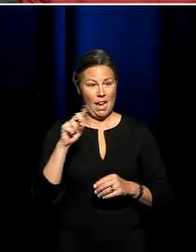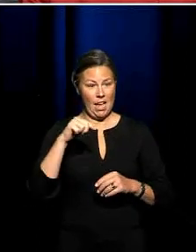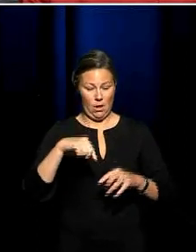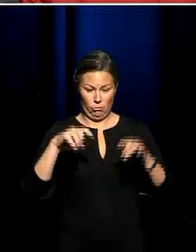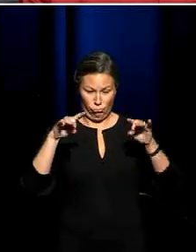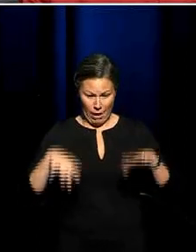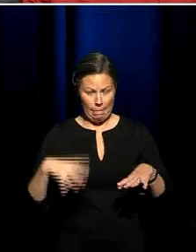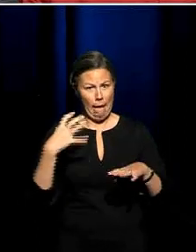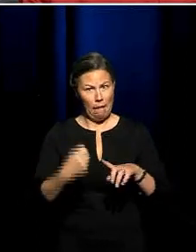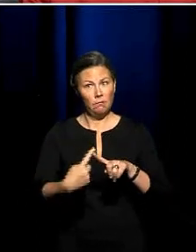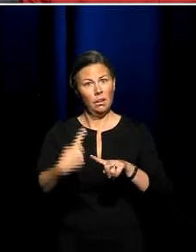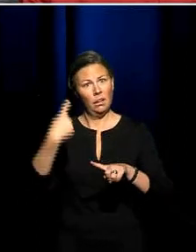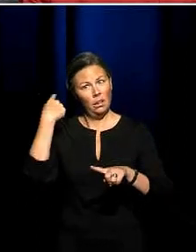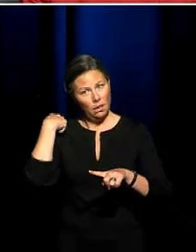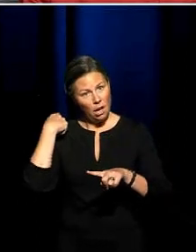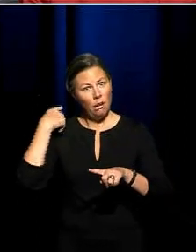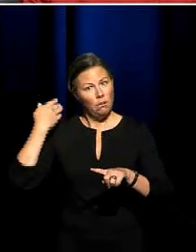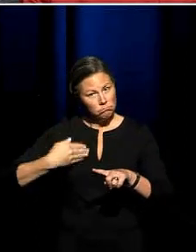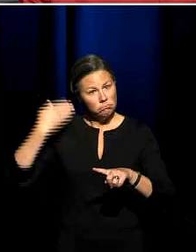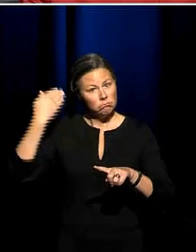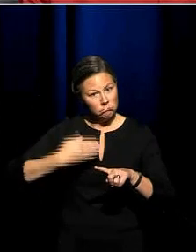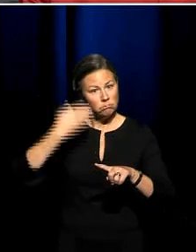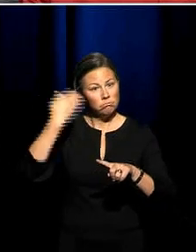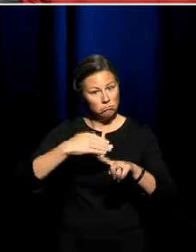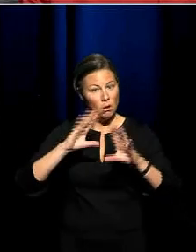Commissions. Often, they have been required to investigate forms of abuse